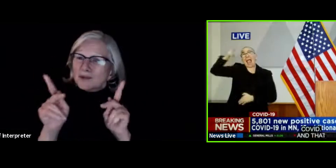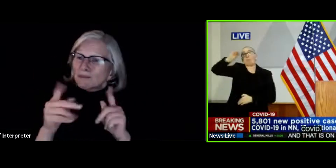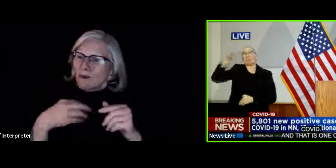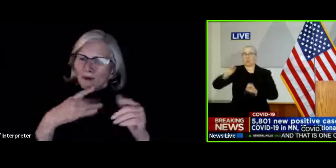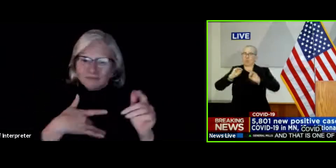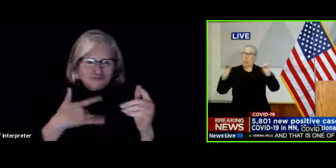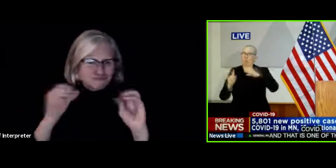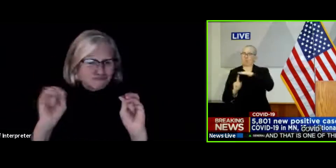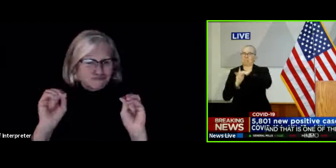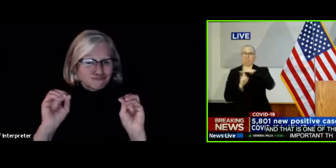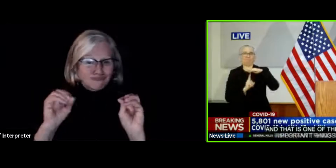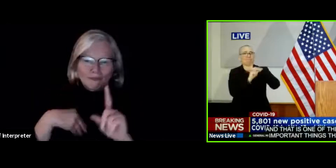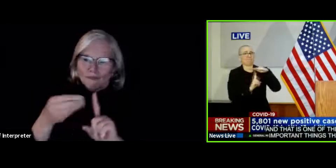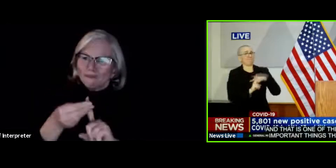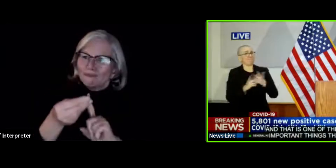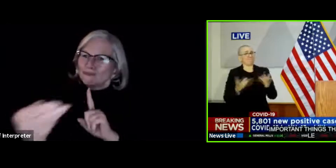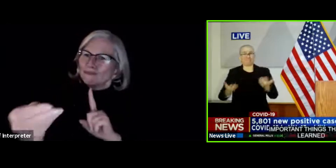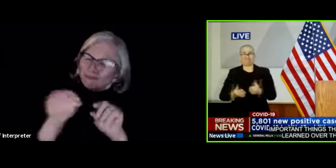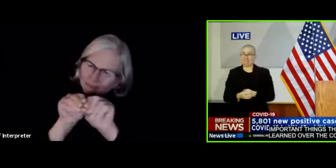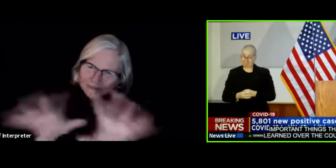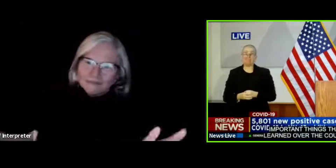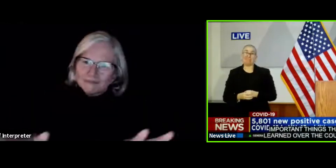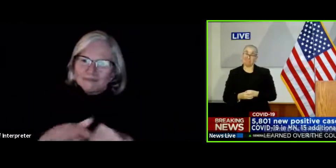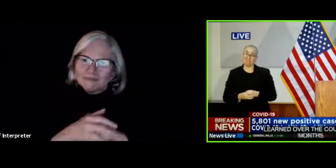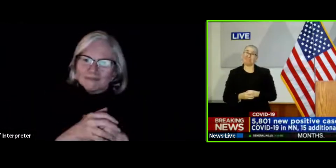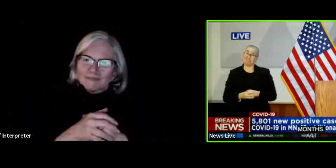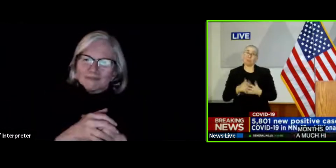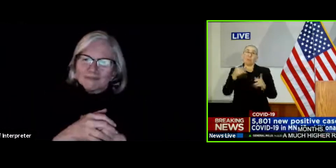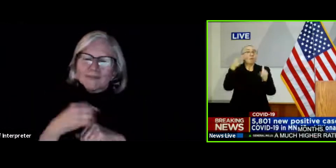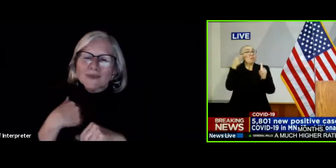JUST BECAUSE WE MAY BE YOUNG OR IN OTHERWISE GOOD HEALTH IS A